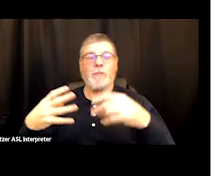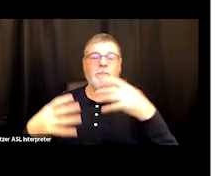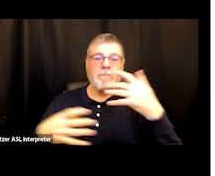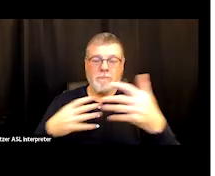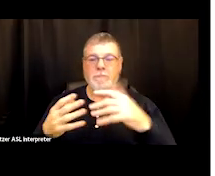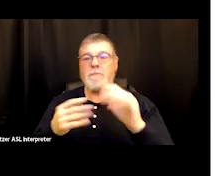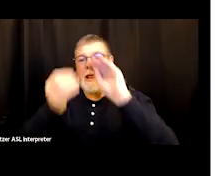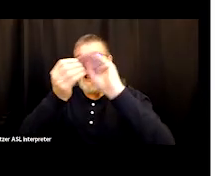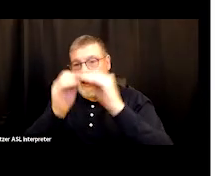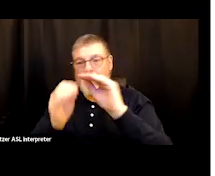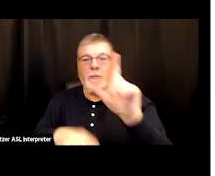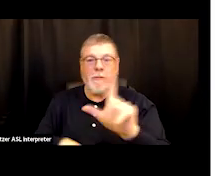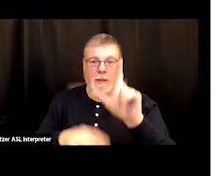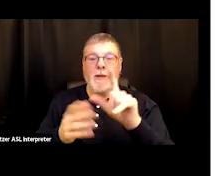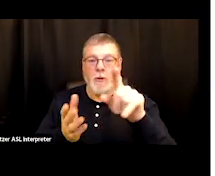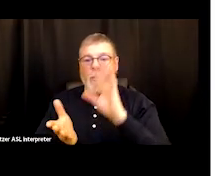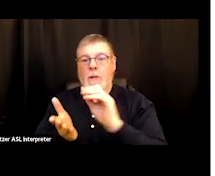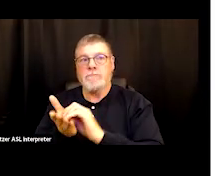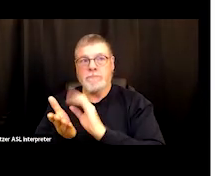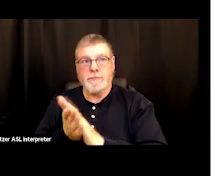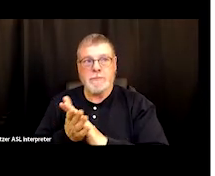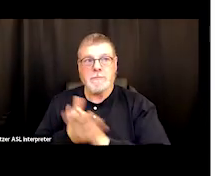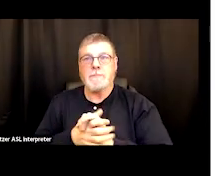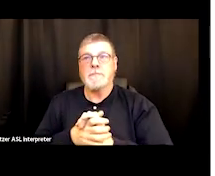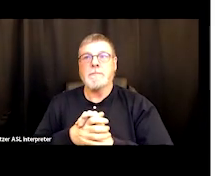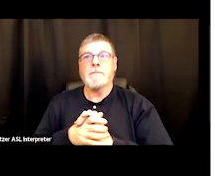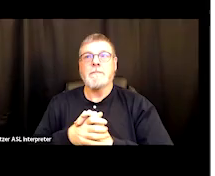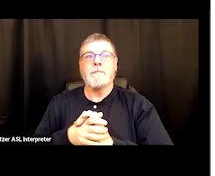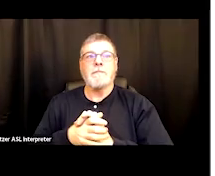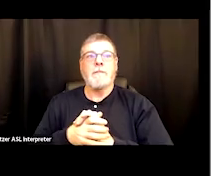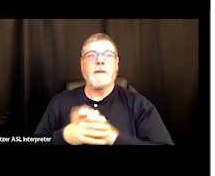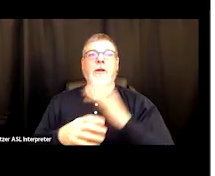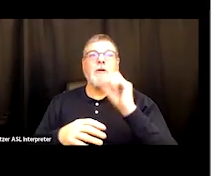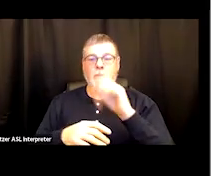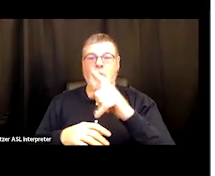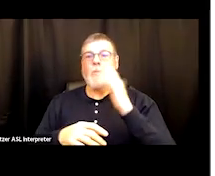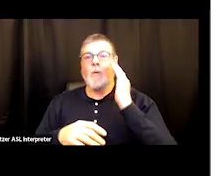and you'll write it down somewhere else so that you'll know which applicant